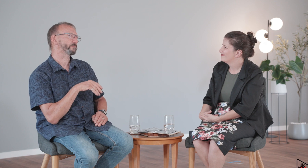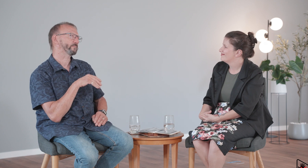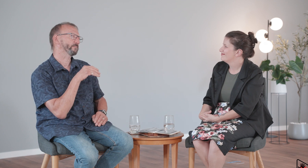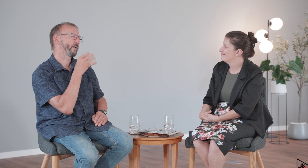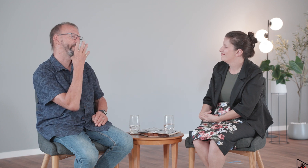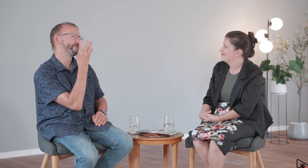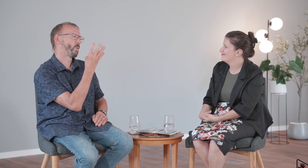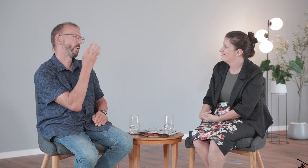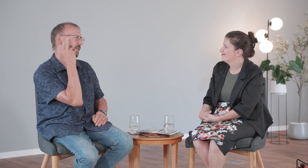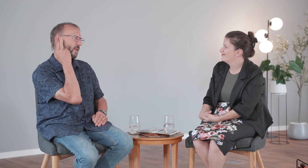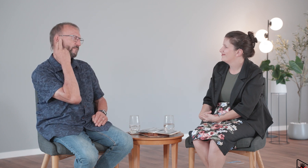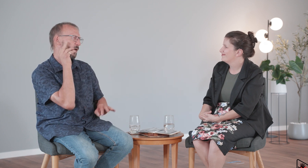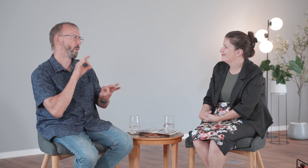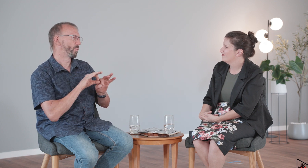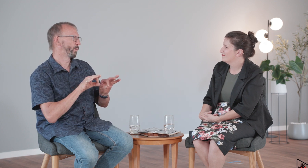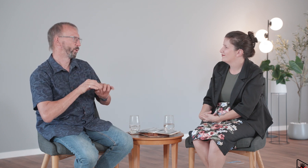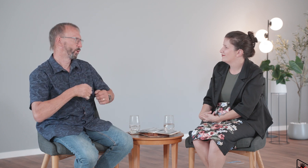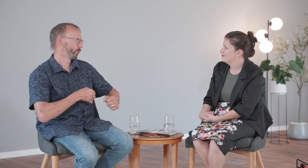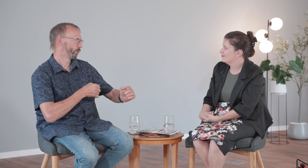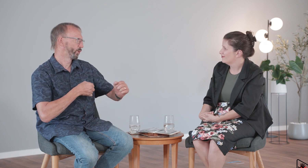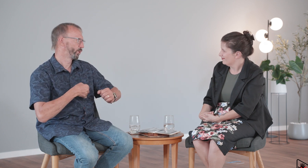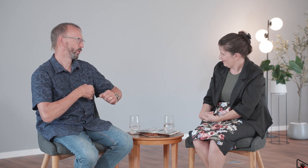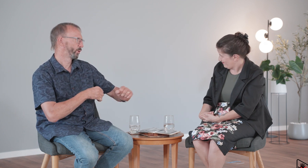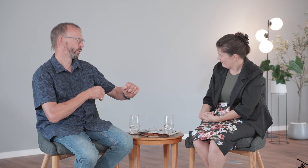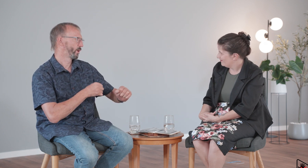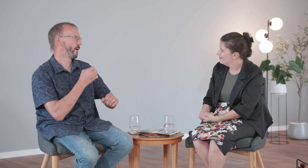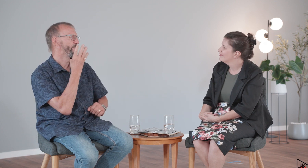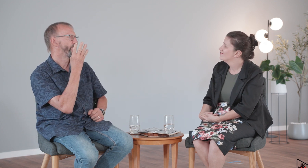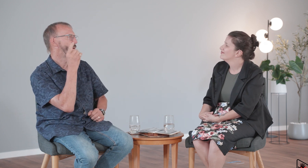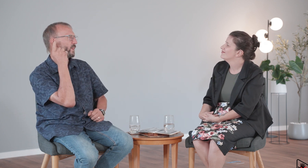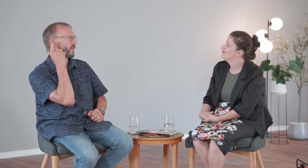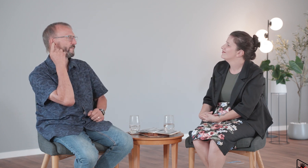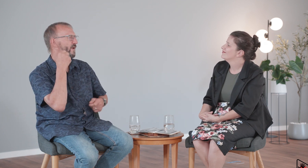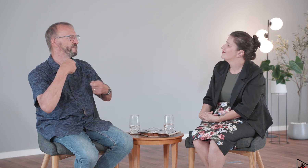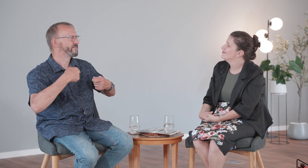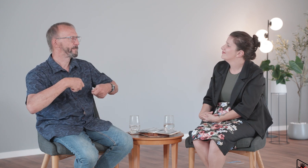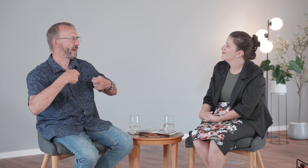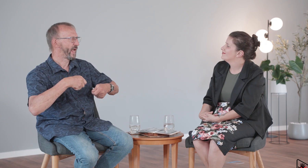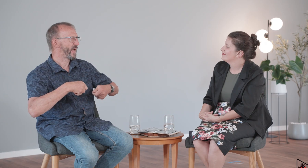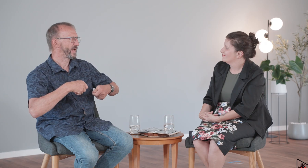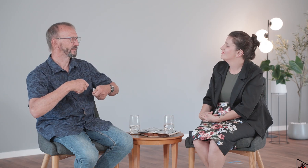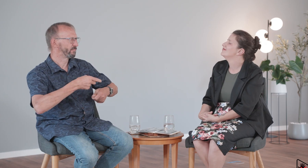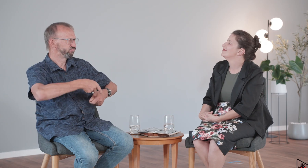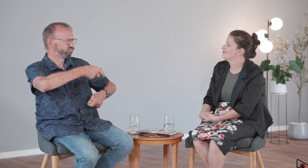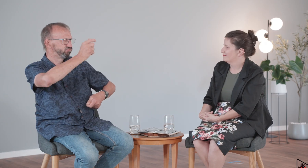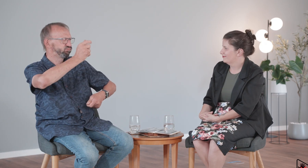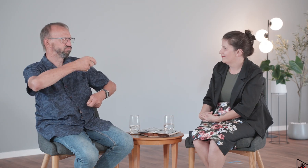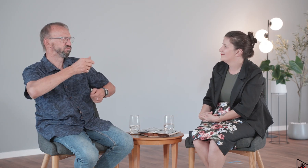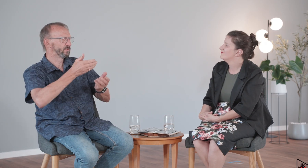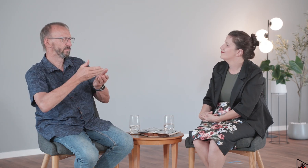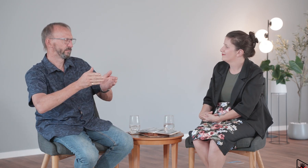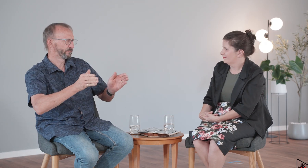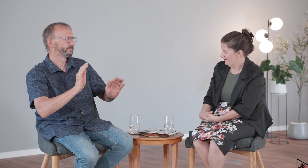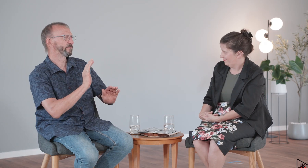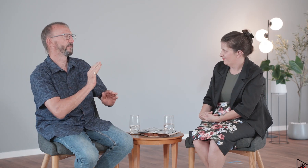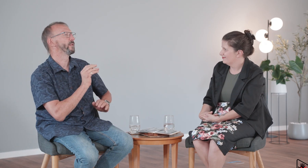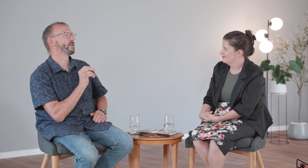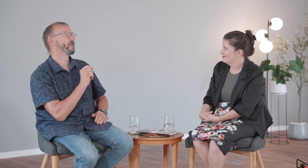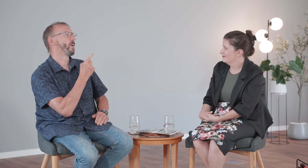much older. There were four Deaf woodworkers in that team. Four in the fiberglass department.